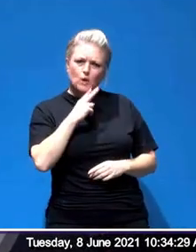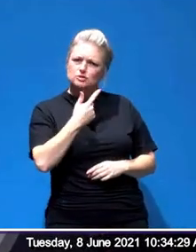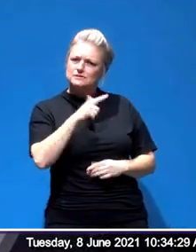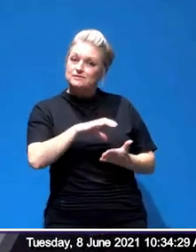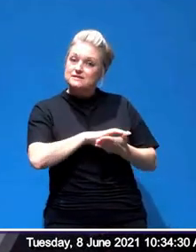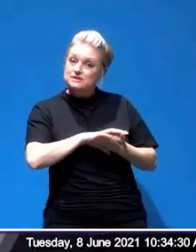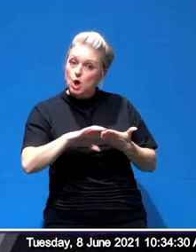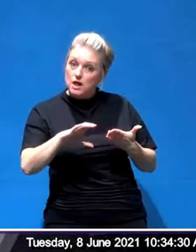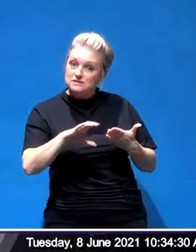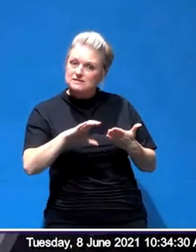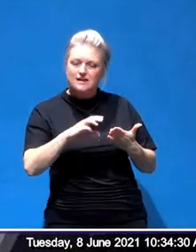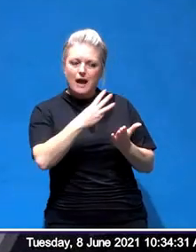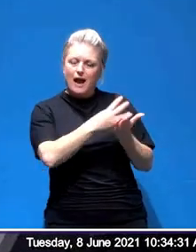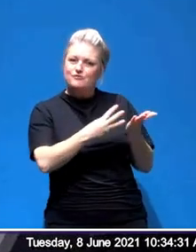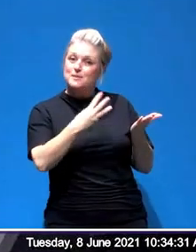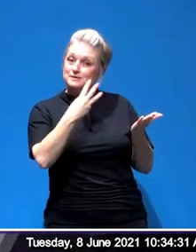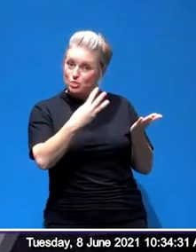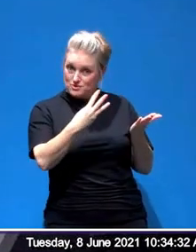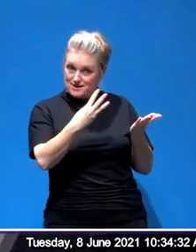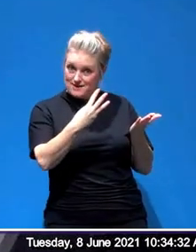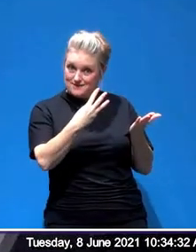was made at 3.30 pm the day before.